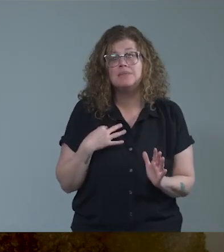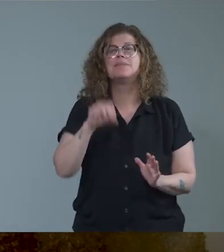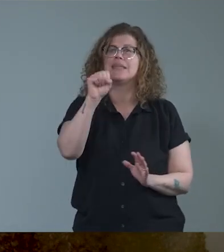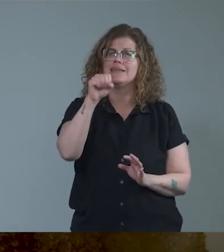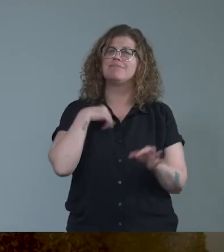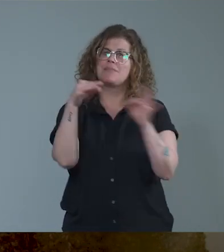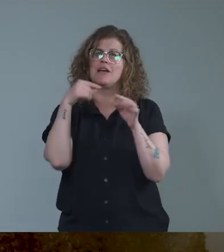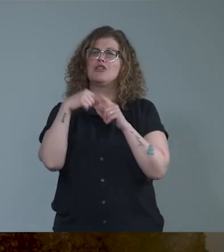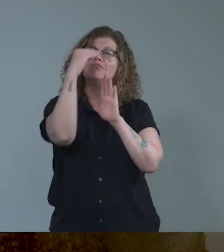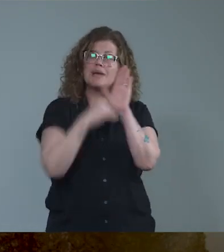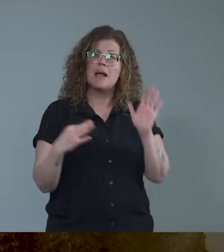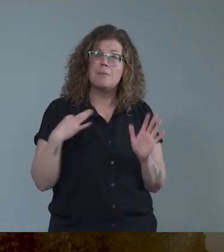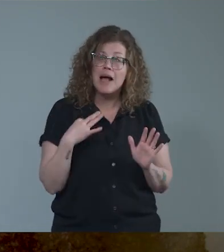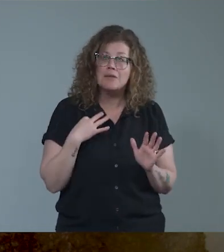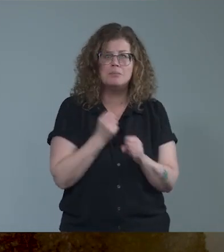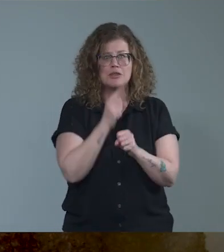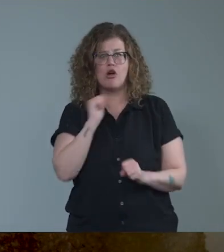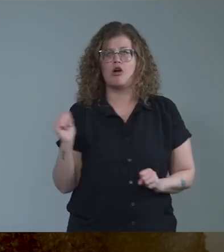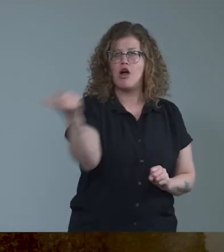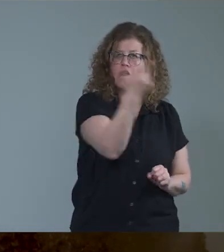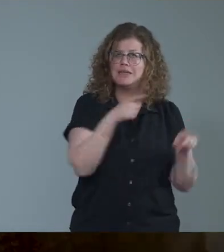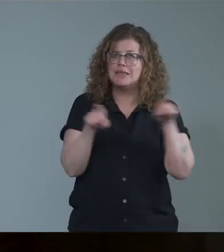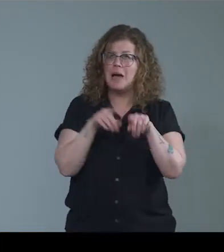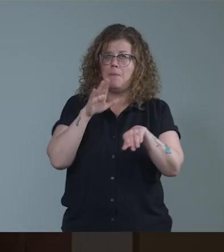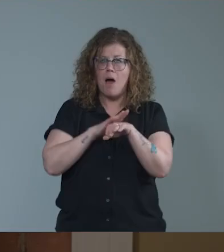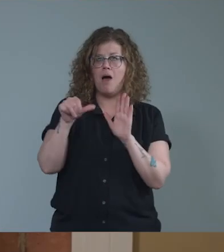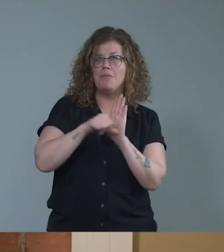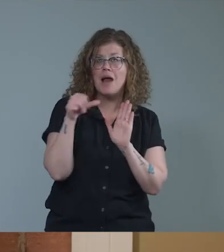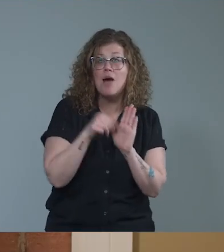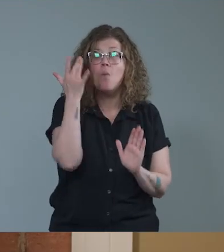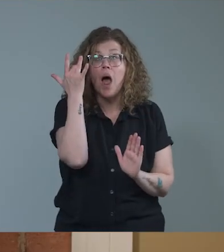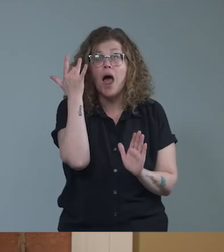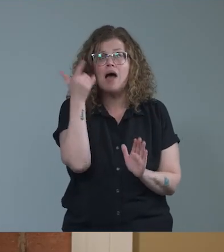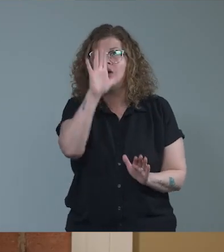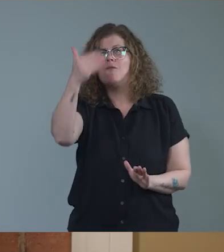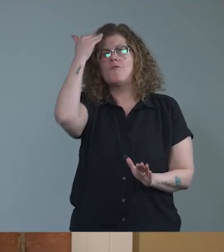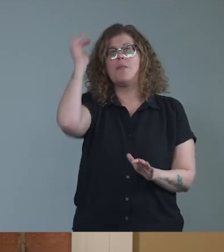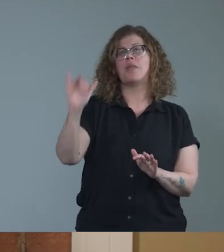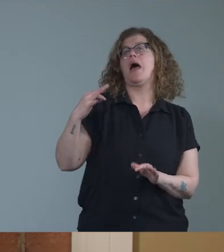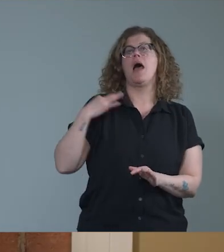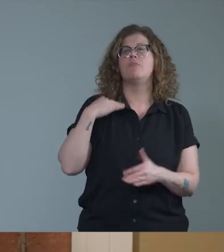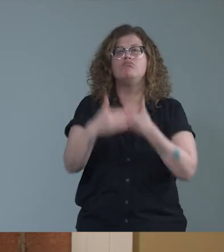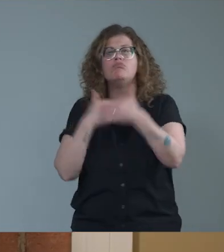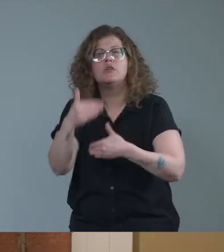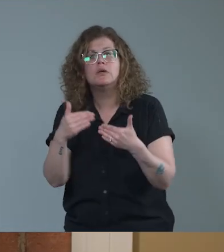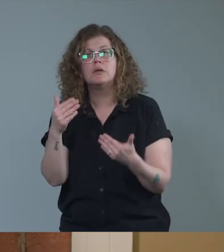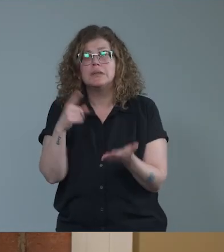then you're able to support the application moving forward. It's not your job as an artist to understand every single